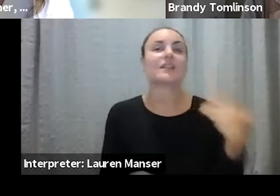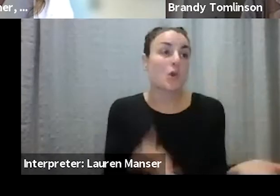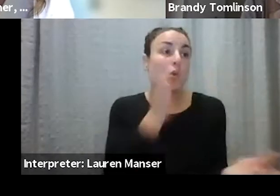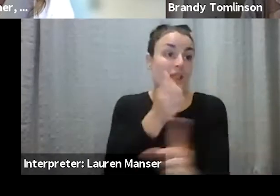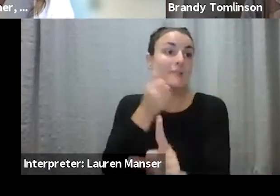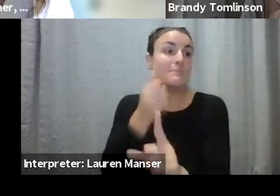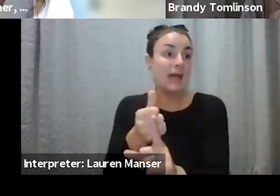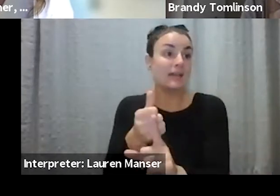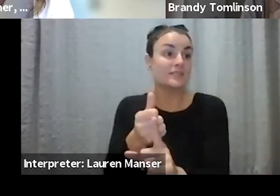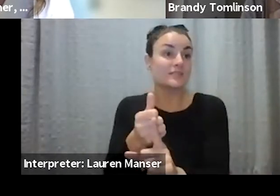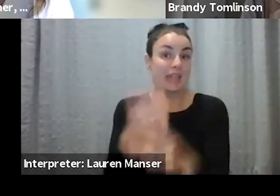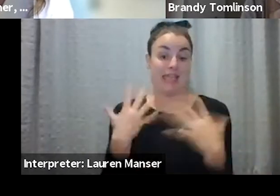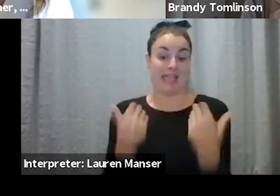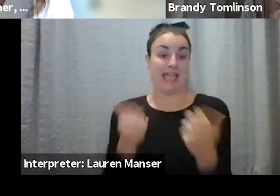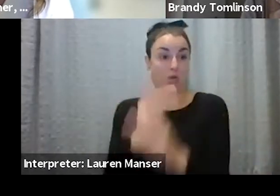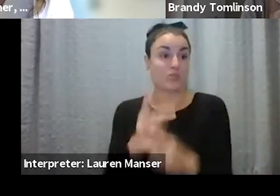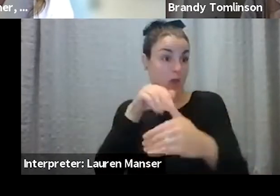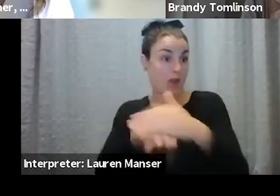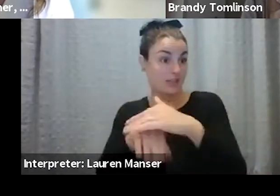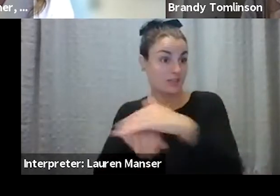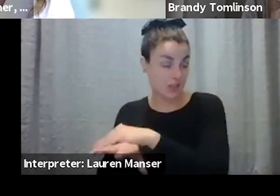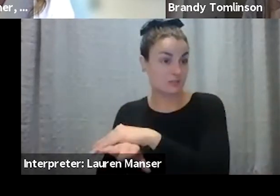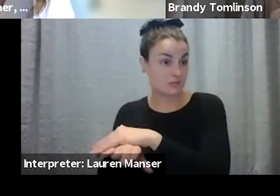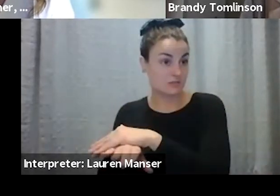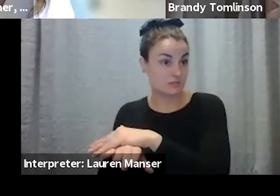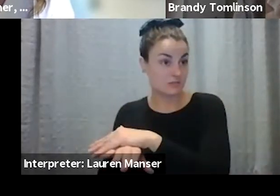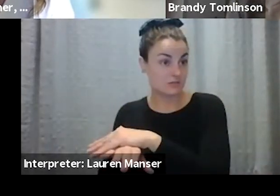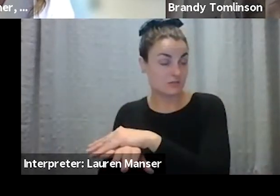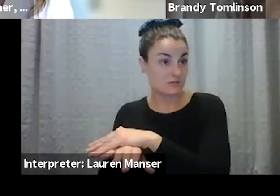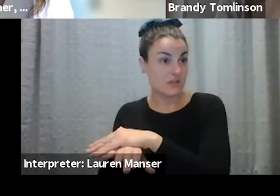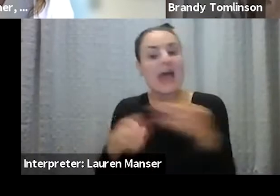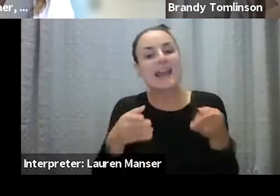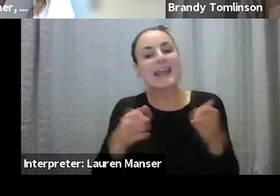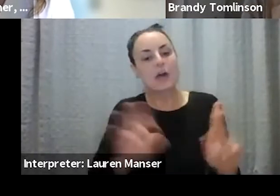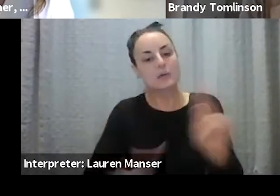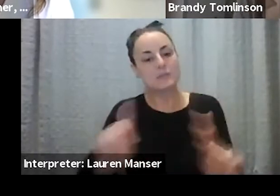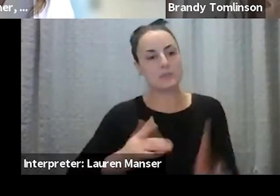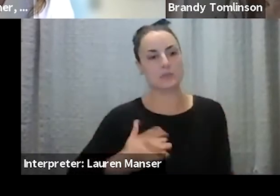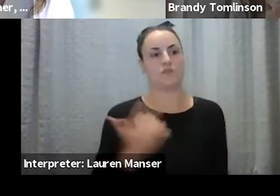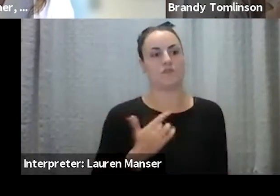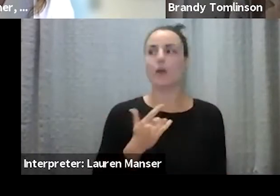to feel as if that healthcare is readily available and helpful to you,